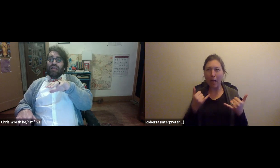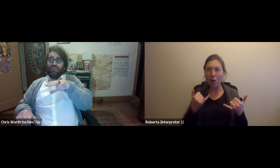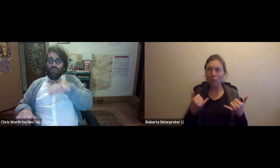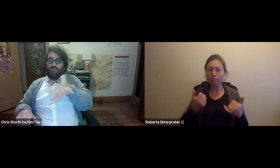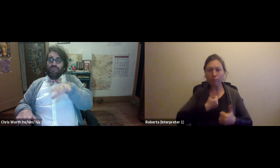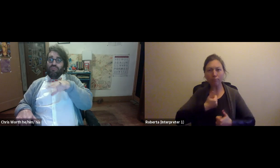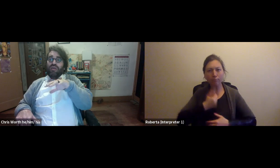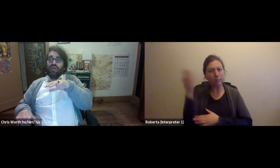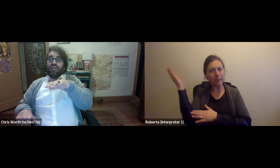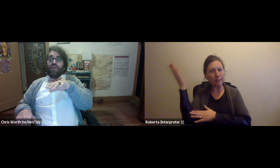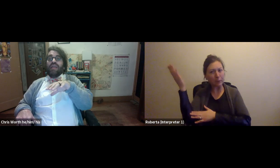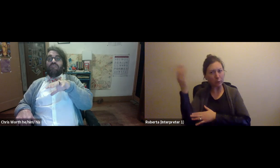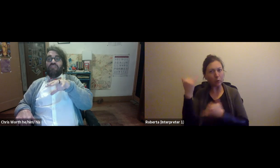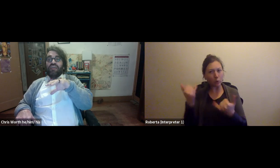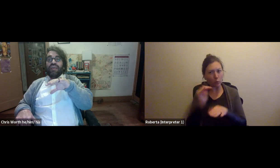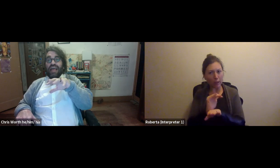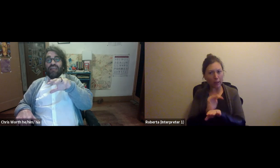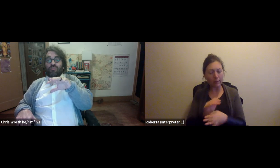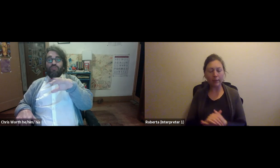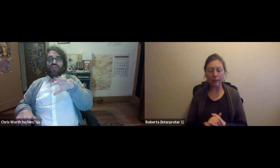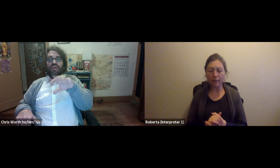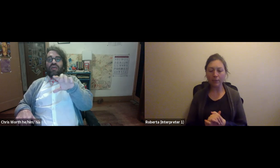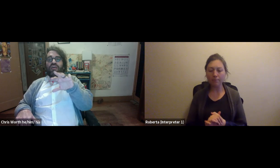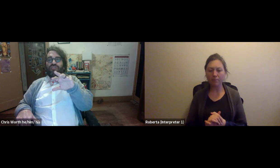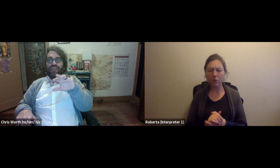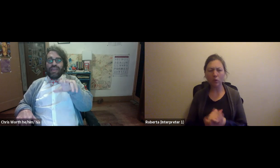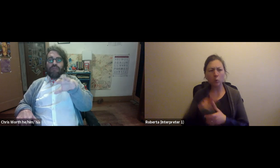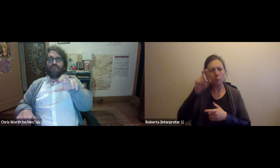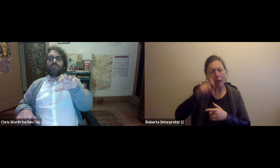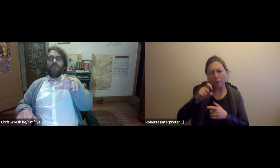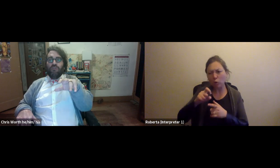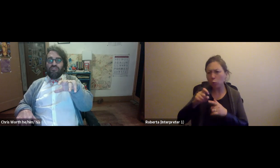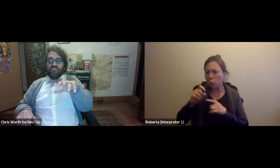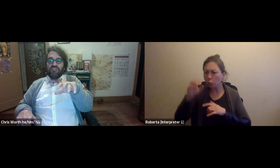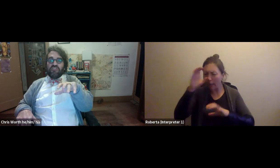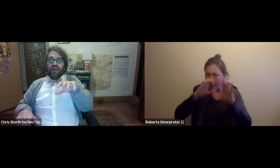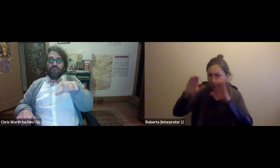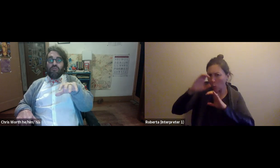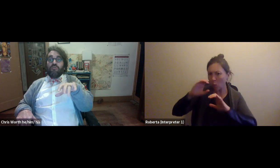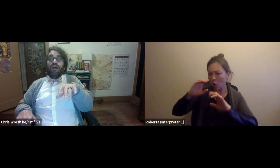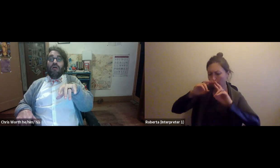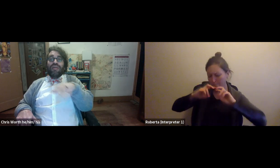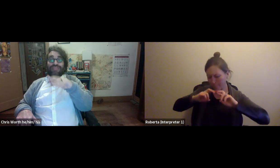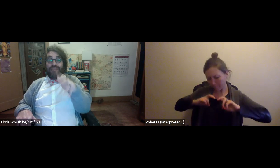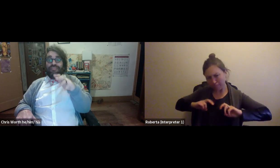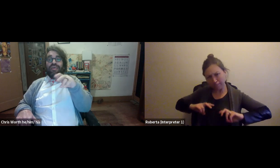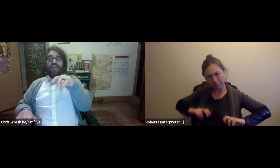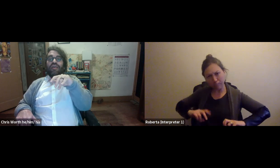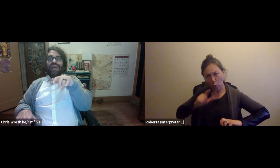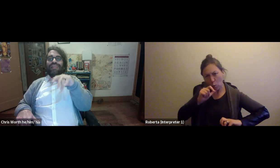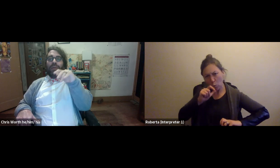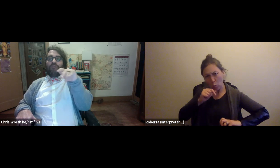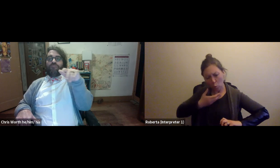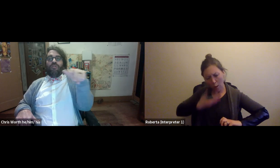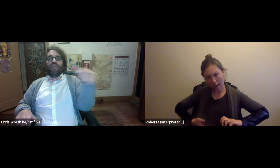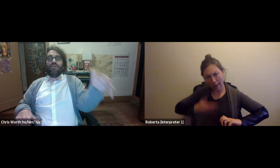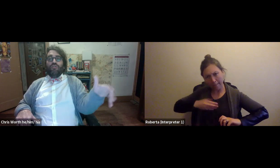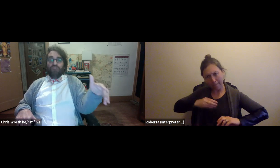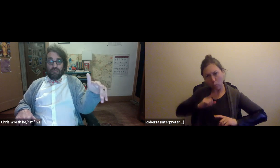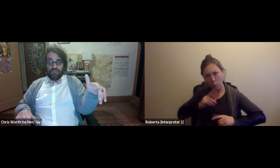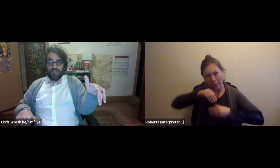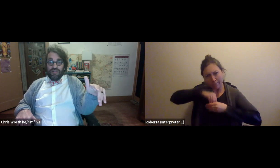you also have to kind of explore the nitty gritty parts of who we are. That's about full inclusion,